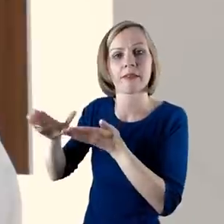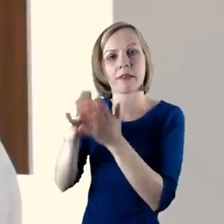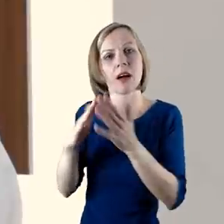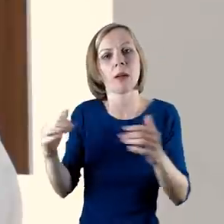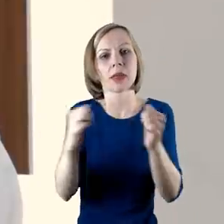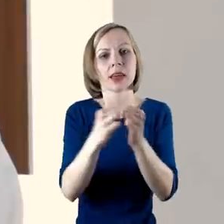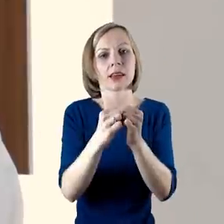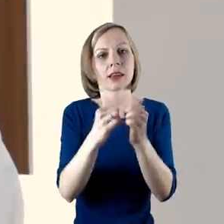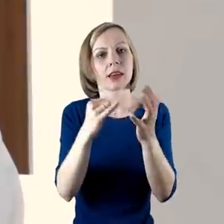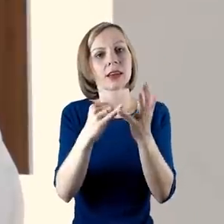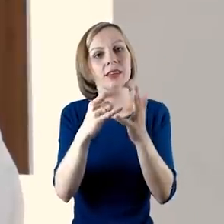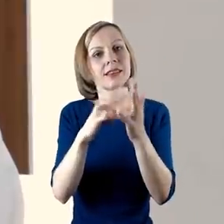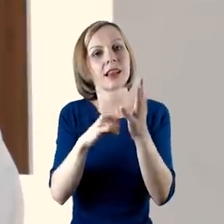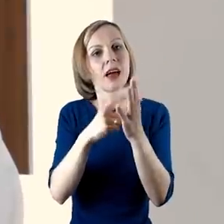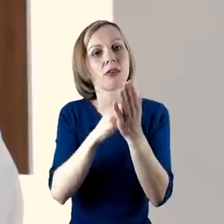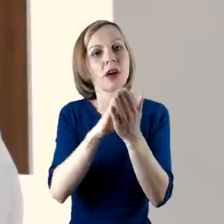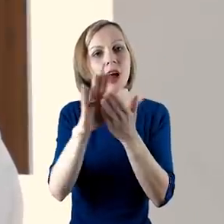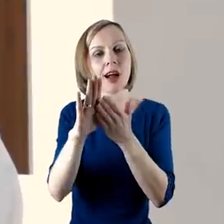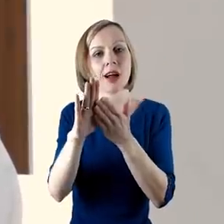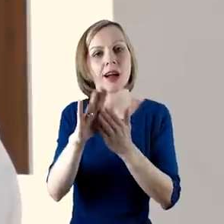Amen. Solara, age 11.